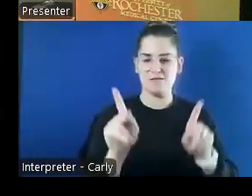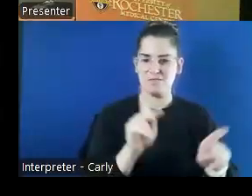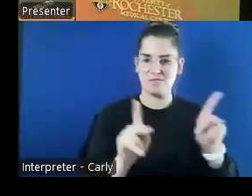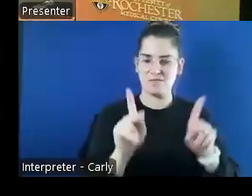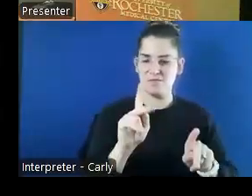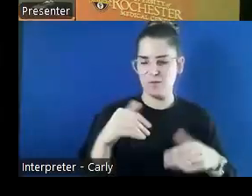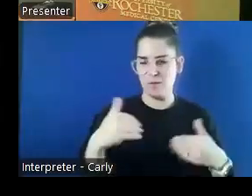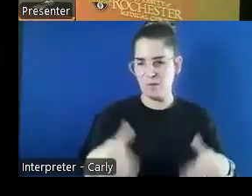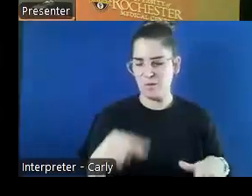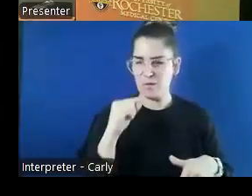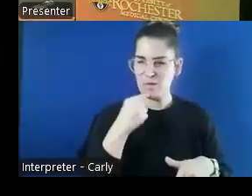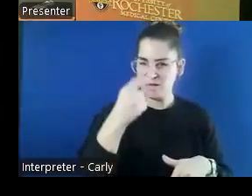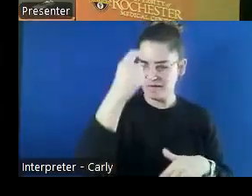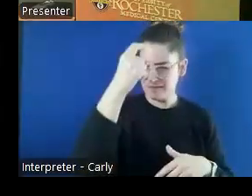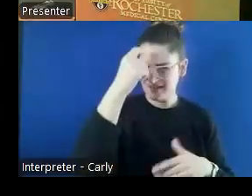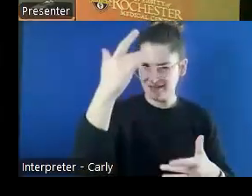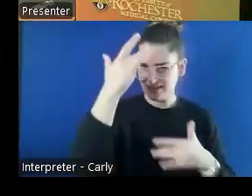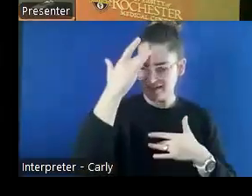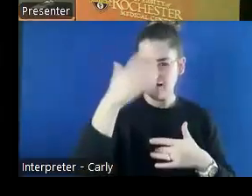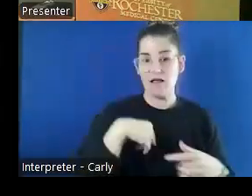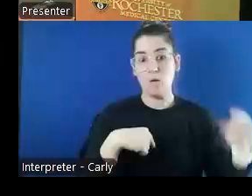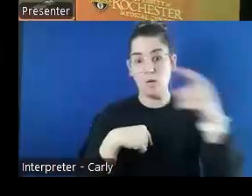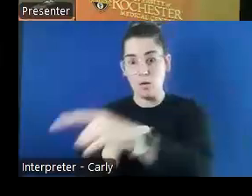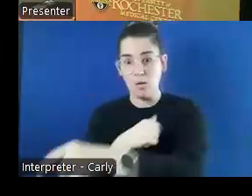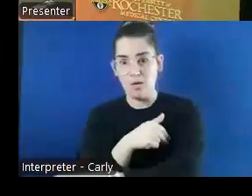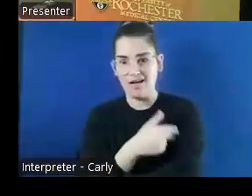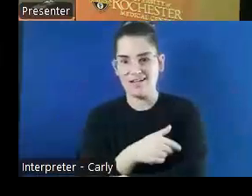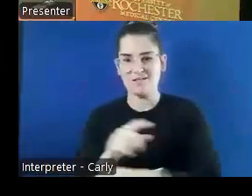they're taking care of on the medical services but they're often misunderstood they're sent